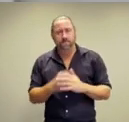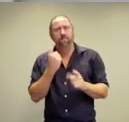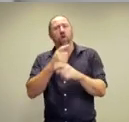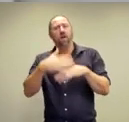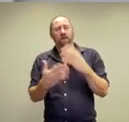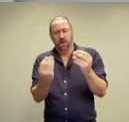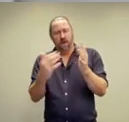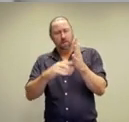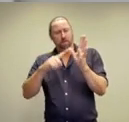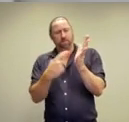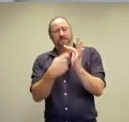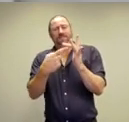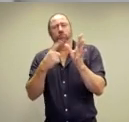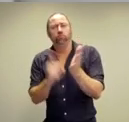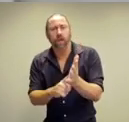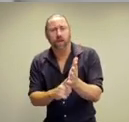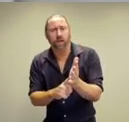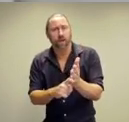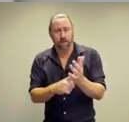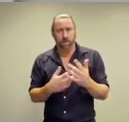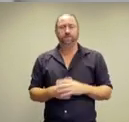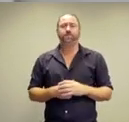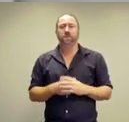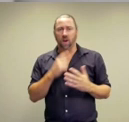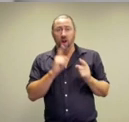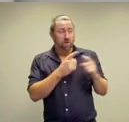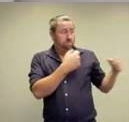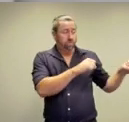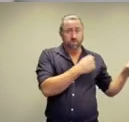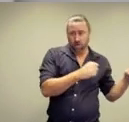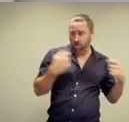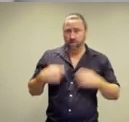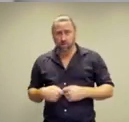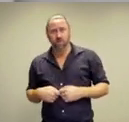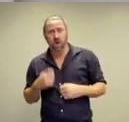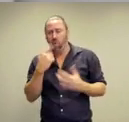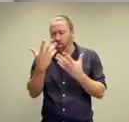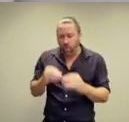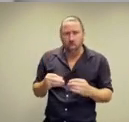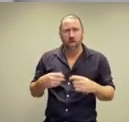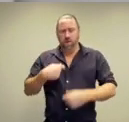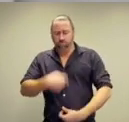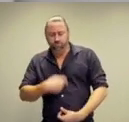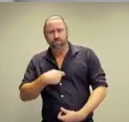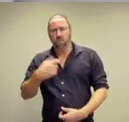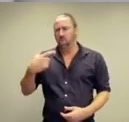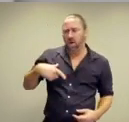talking about the material history of the motorbike jacket, where it emerged, its predecessors, who